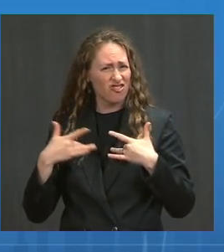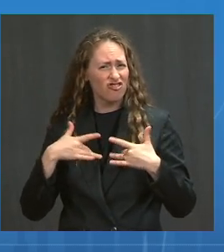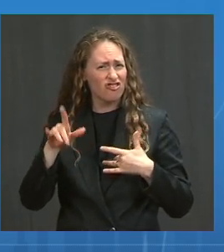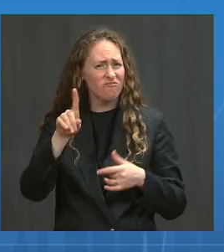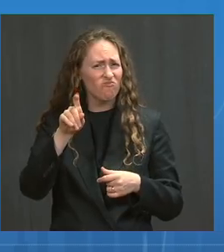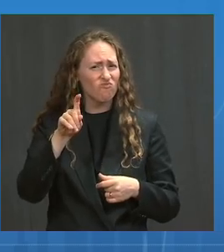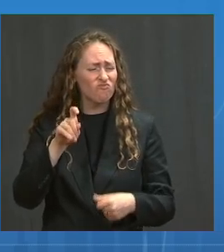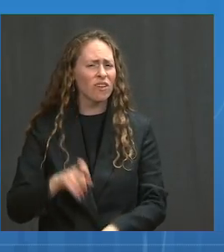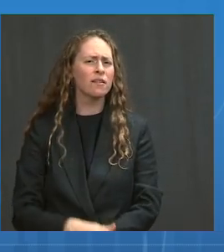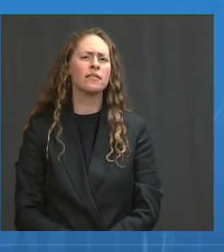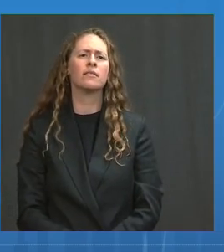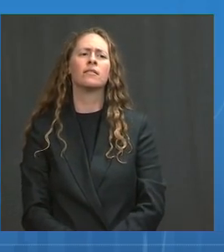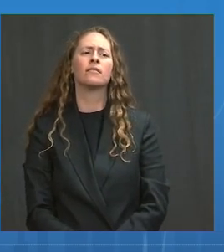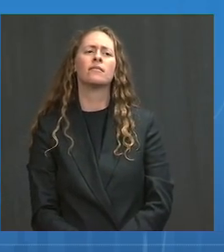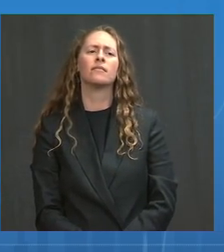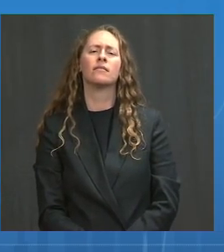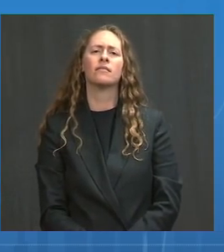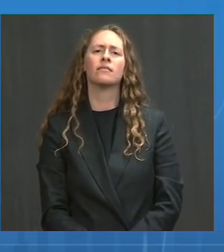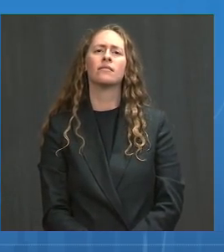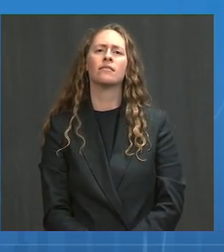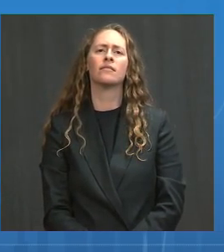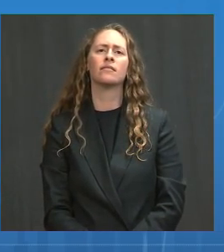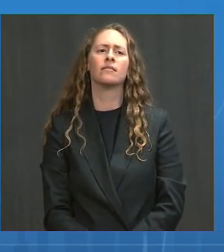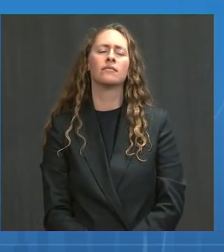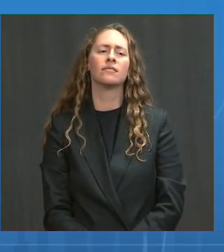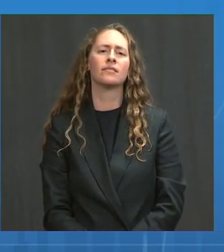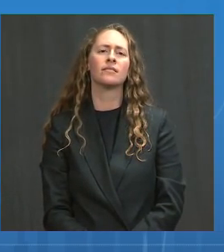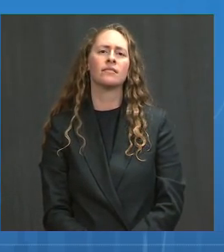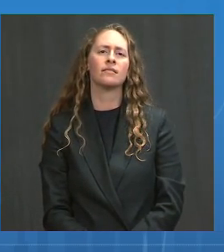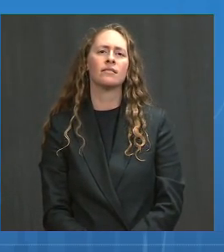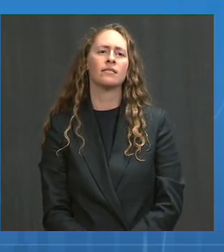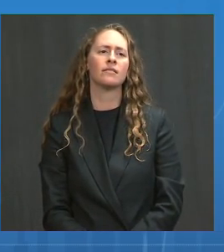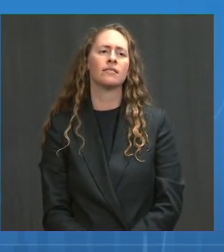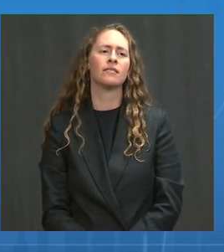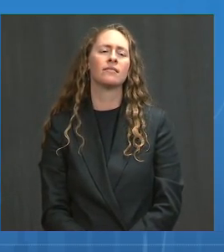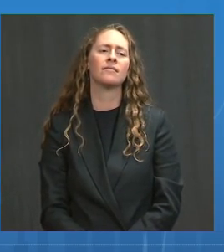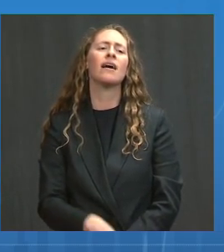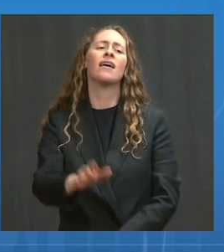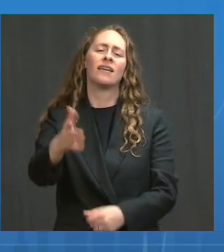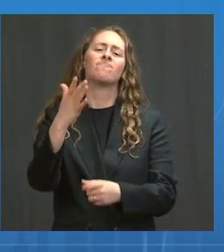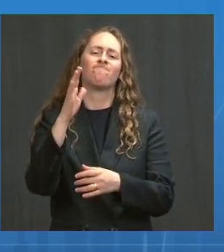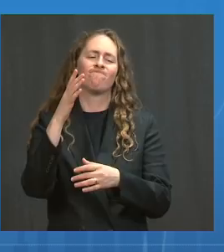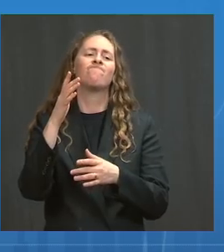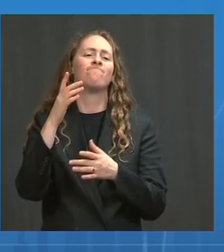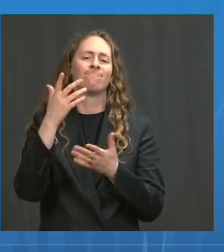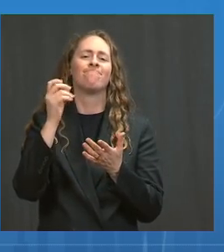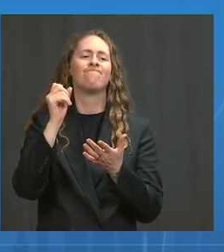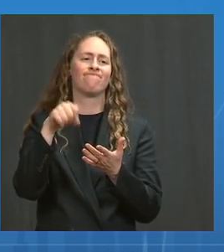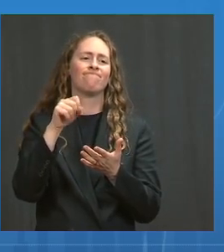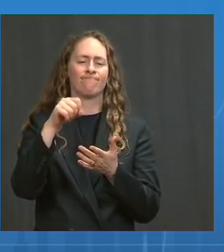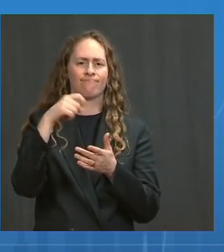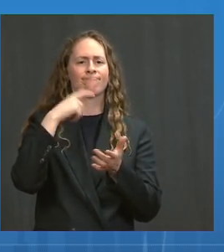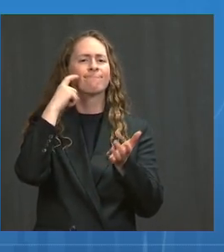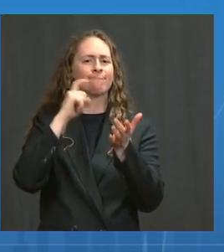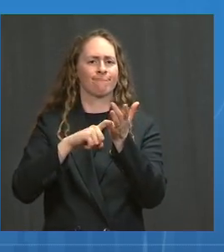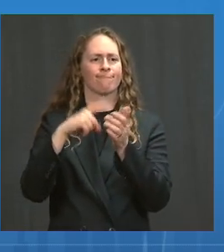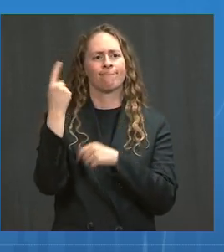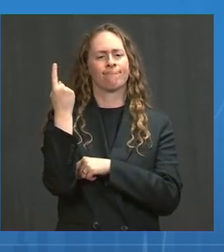Dr. Walensky: Thank you, Meg. You know, I think we saw actually a paucity of viral infections last year. Many of our pediatricians would say